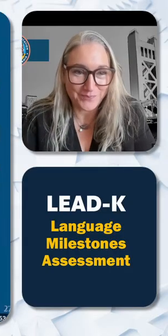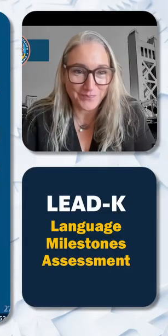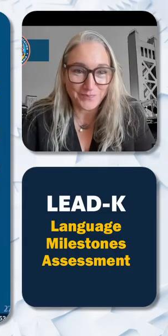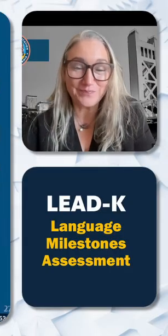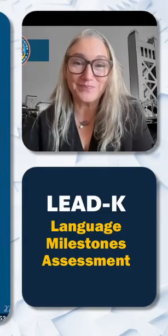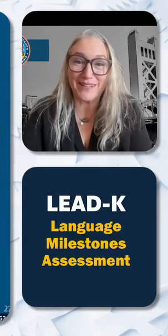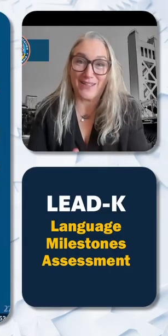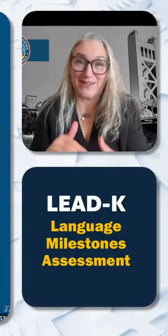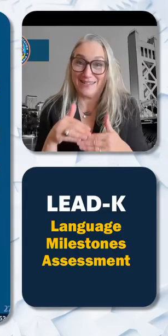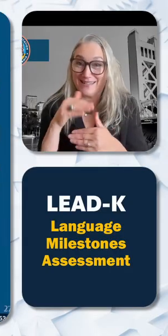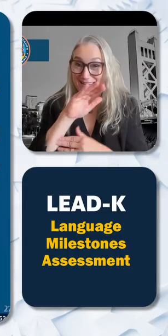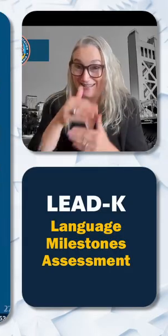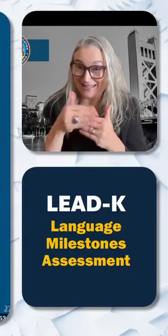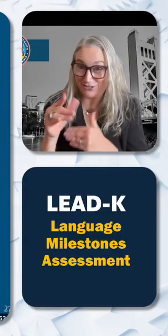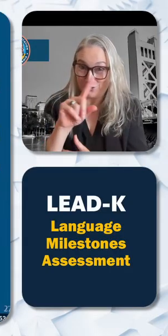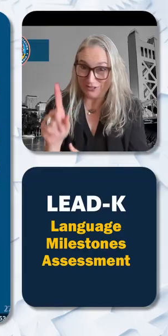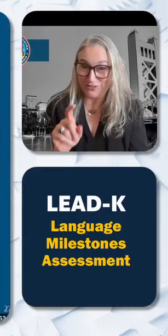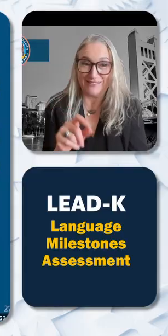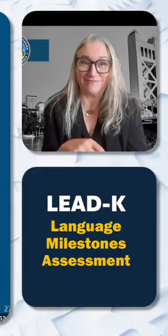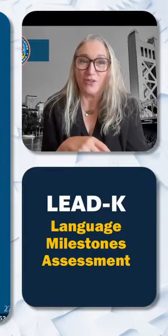Next slide.